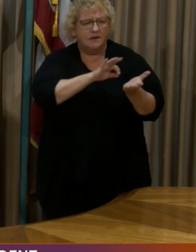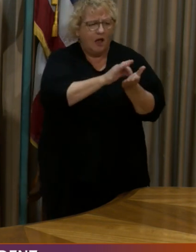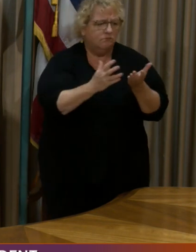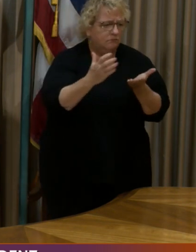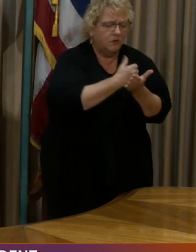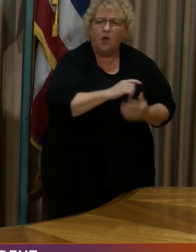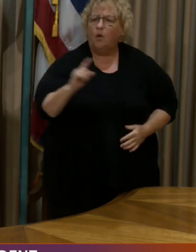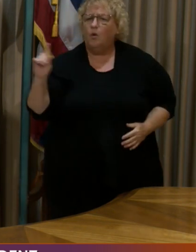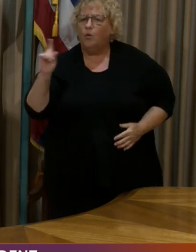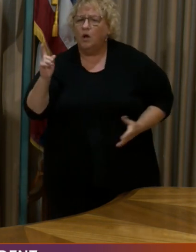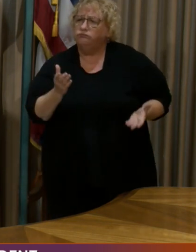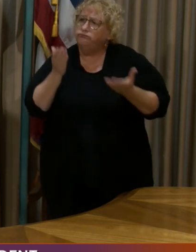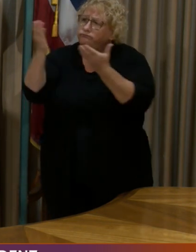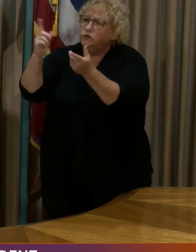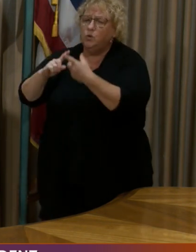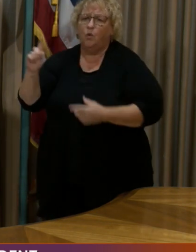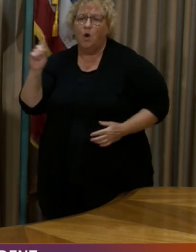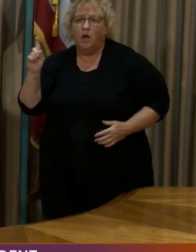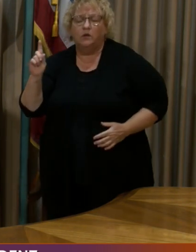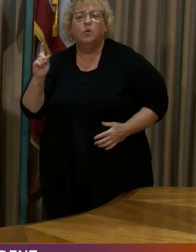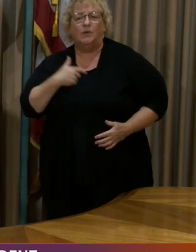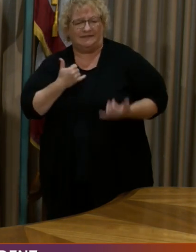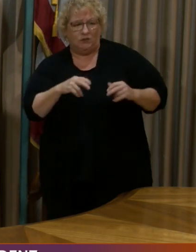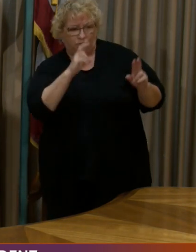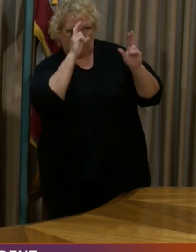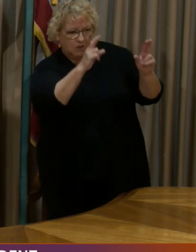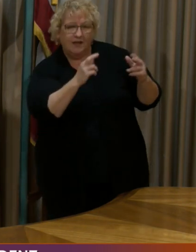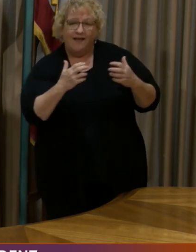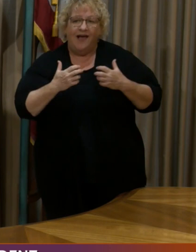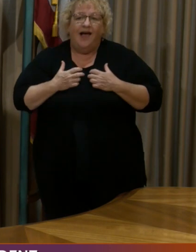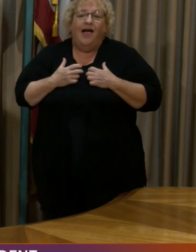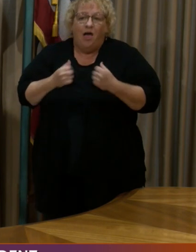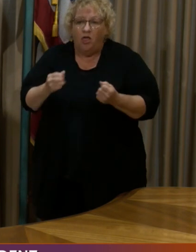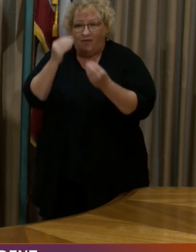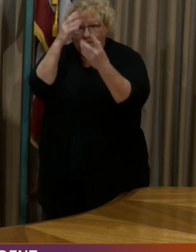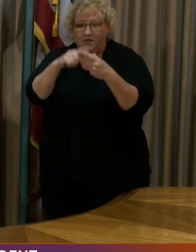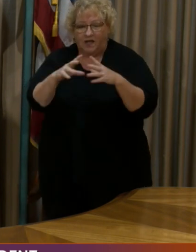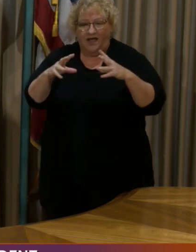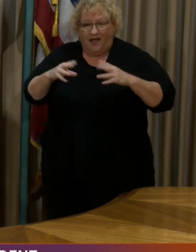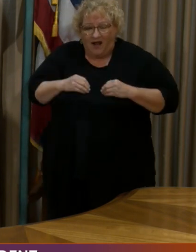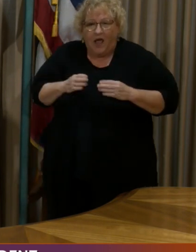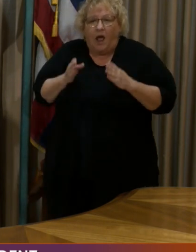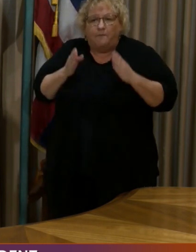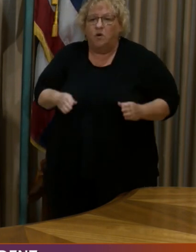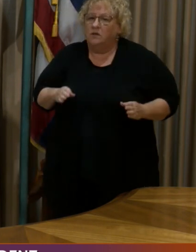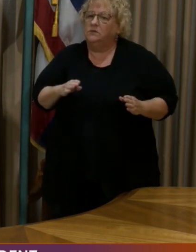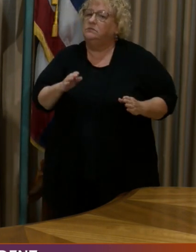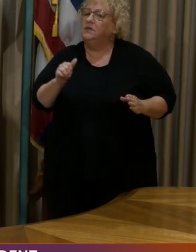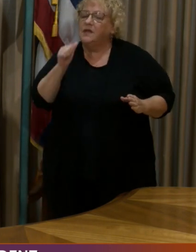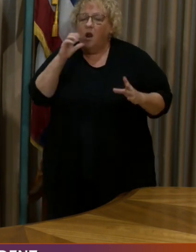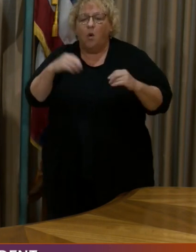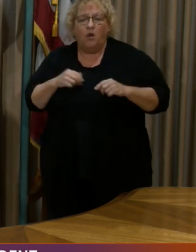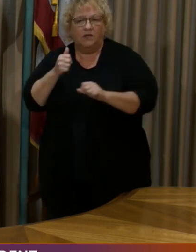SCHOOLS. WHERE SHOULD THAT DATA BE COUNTED. HOW DO WE PROVIDE THAT DATA ARE STILL RESPECTING THAT THIS IS